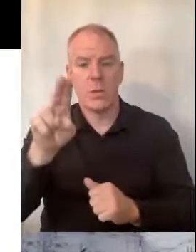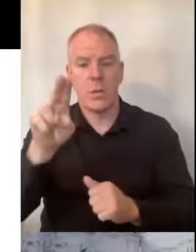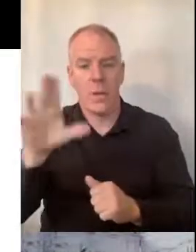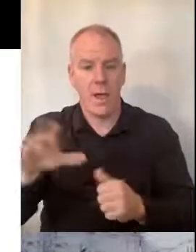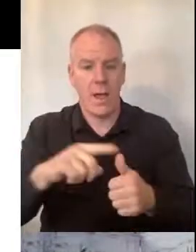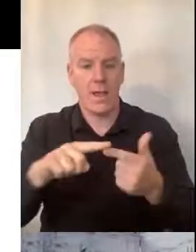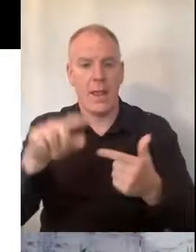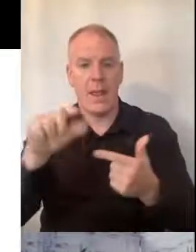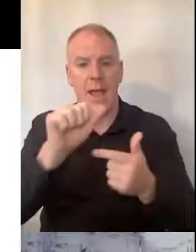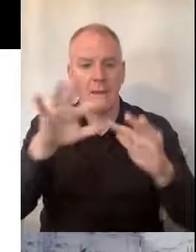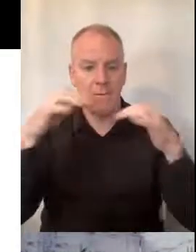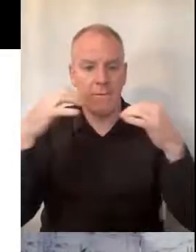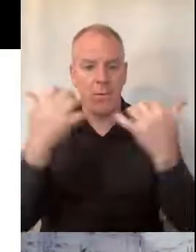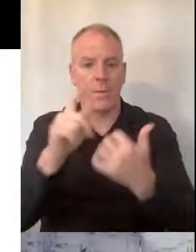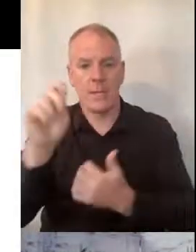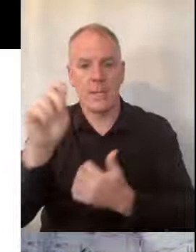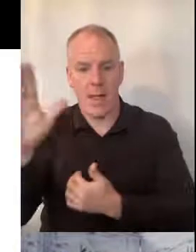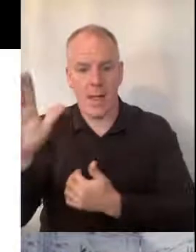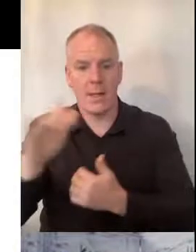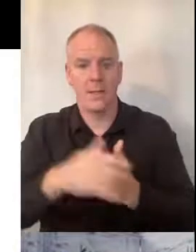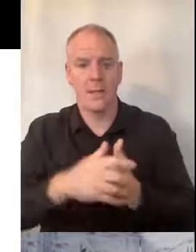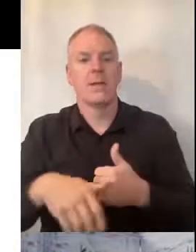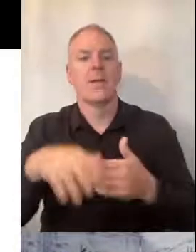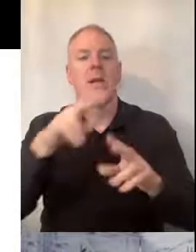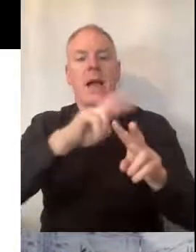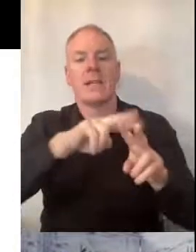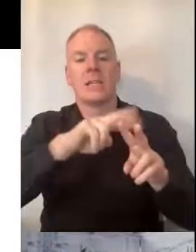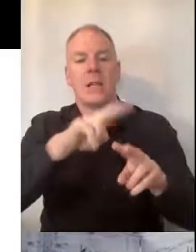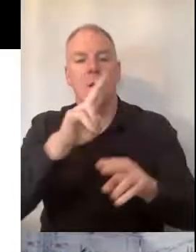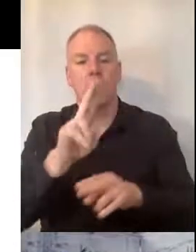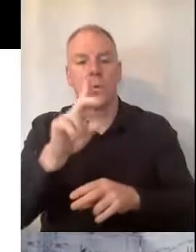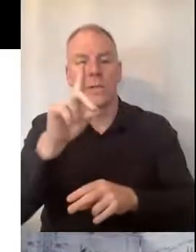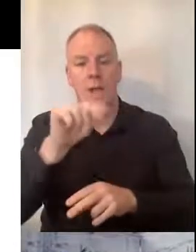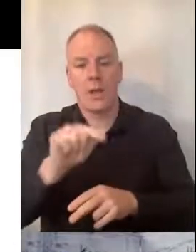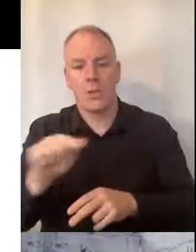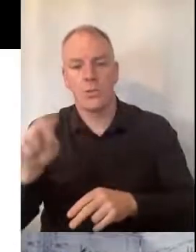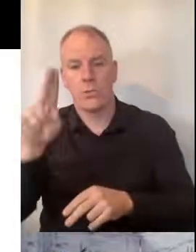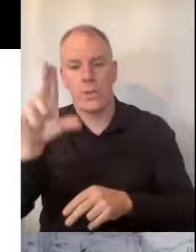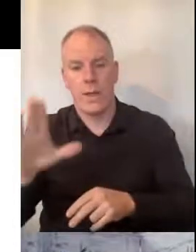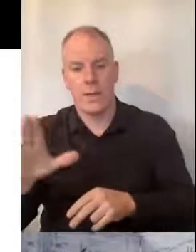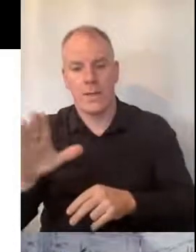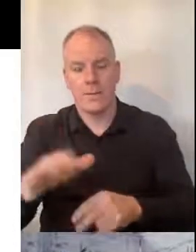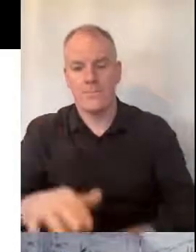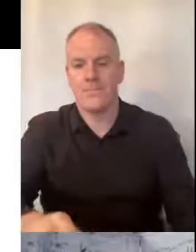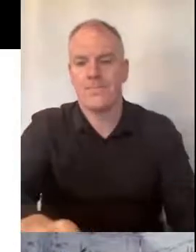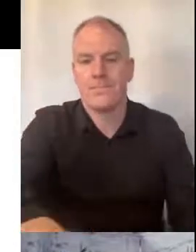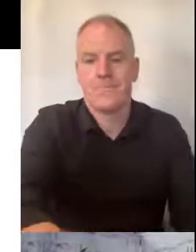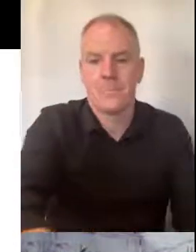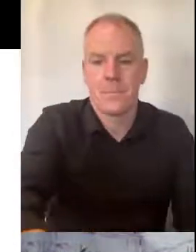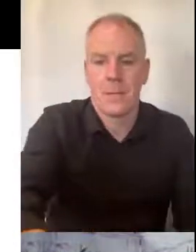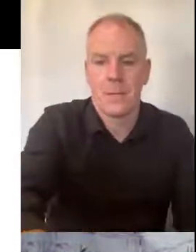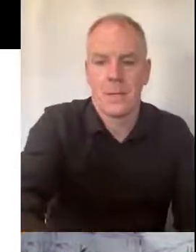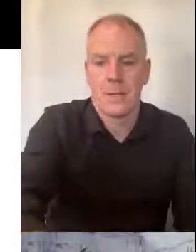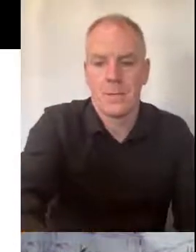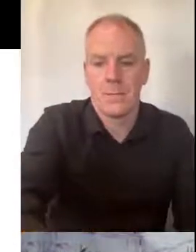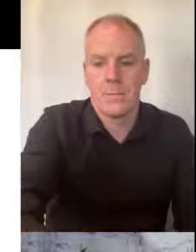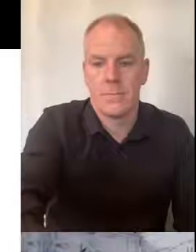and learning so TL and #UDL_UL. Please use those as you go as you go through.